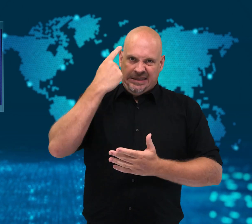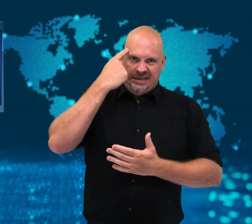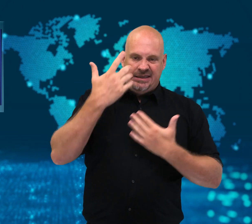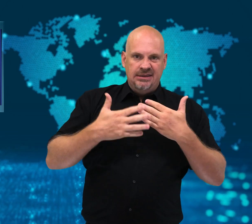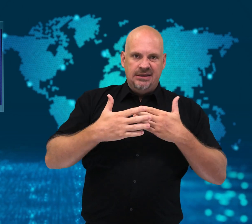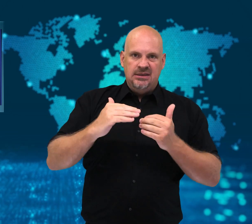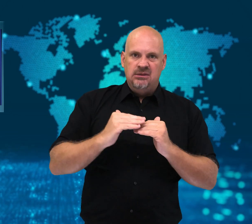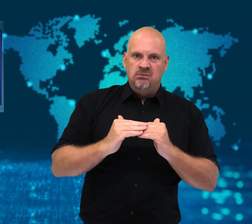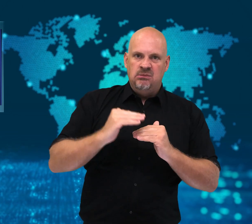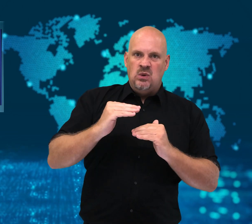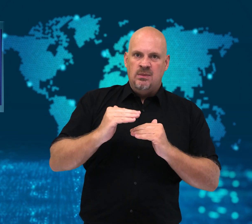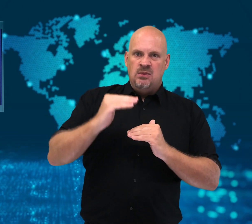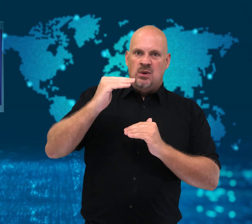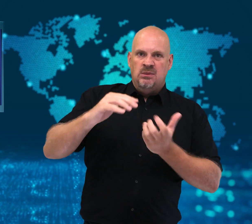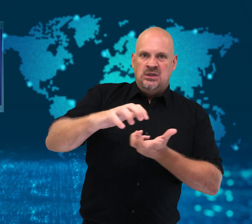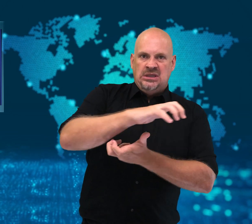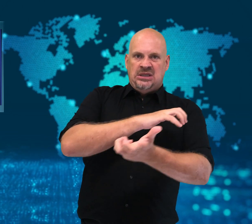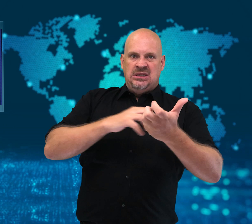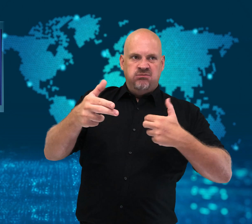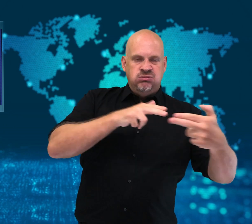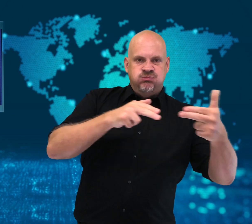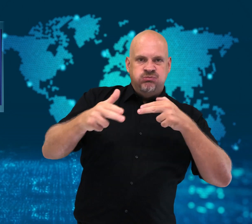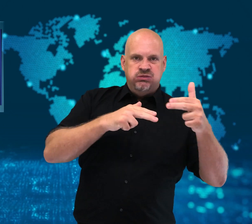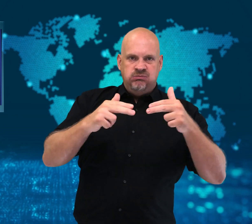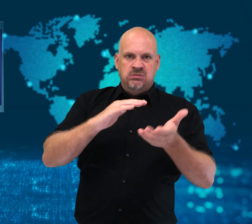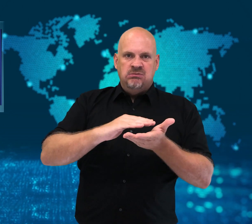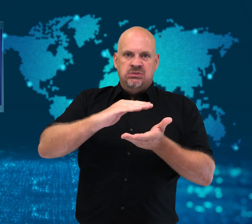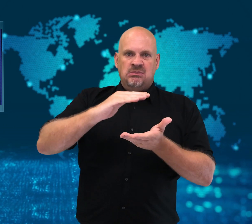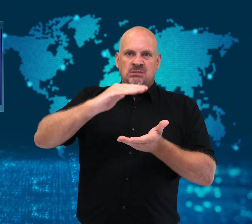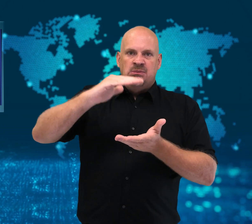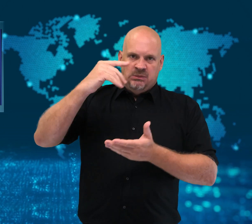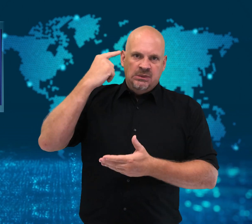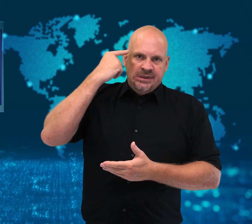saying he expects more violence.